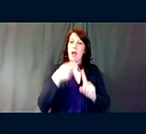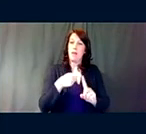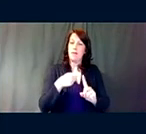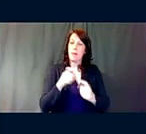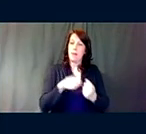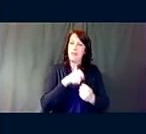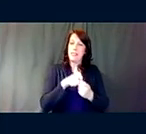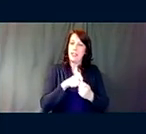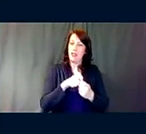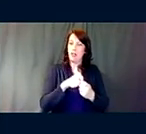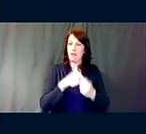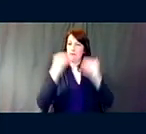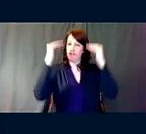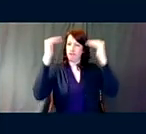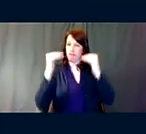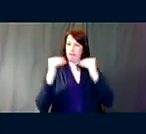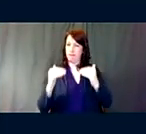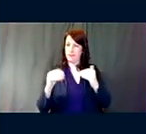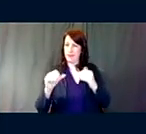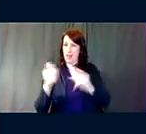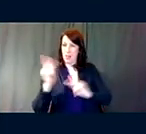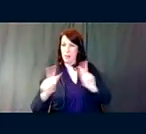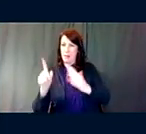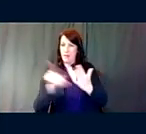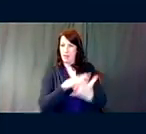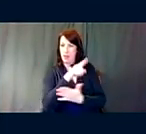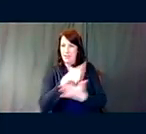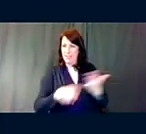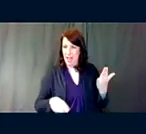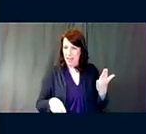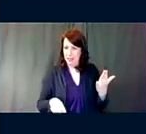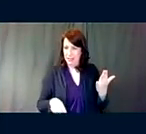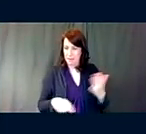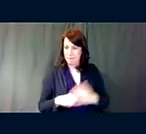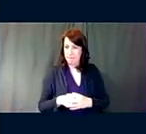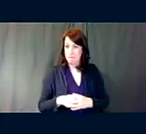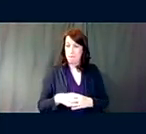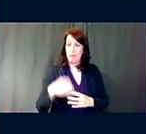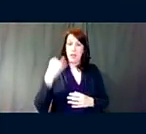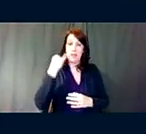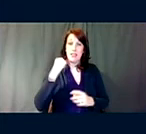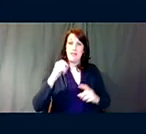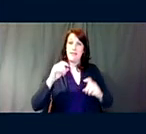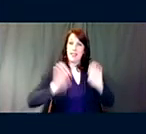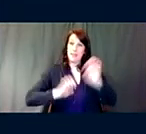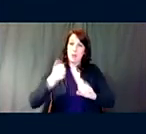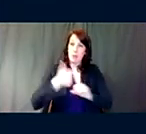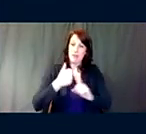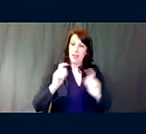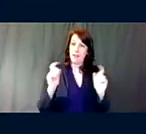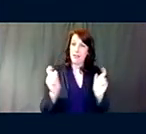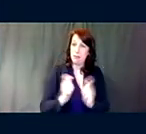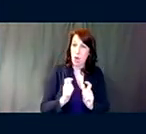THIS PARTICULAR STRAWMAN HAS BEEN CRITICIZED BY VARIOUS PEOPLE, SO IF YOUR EXPERIMENT IS